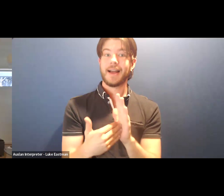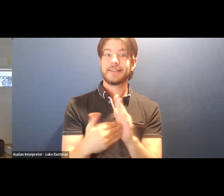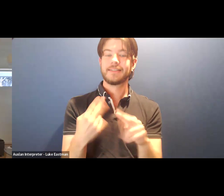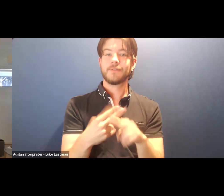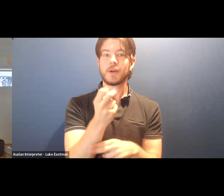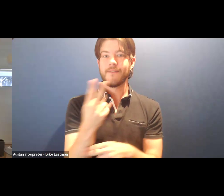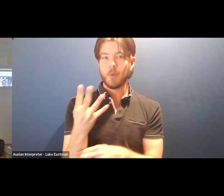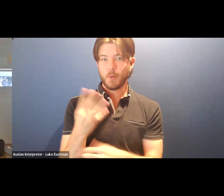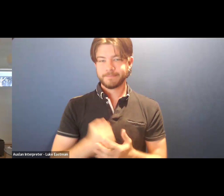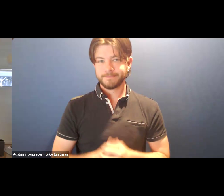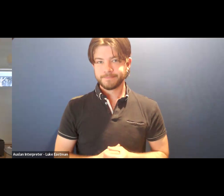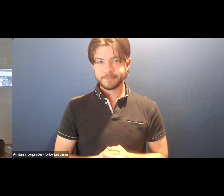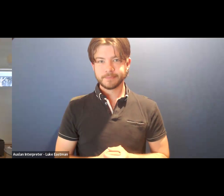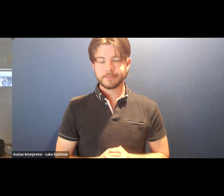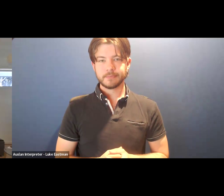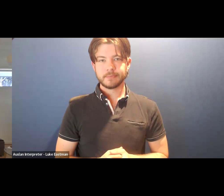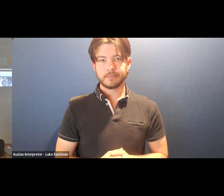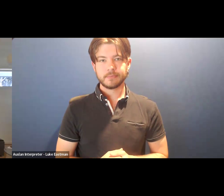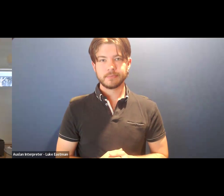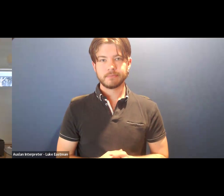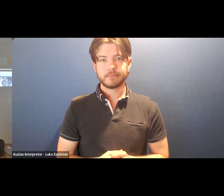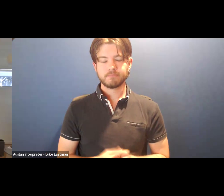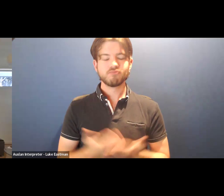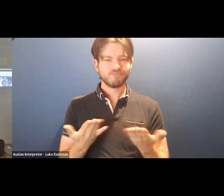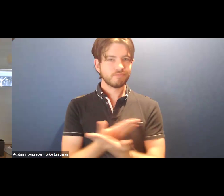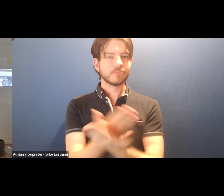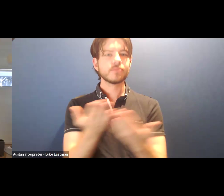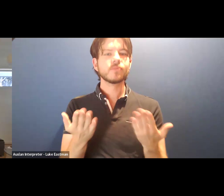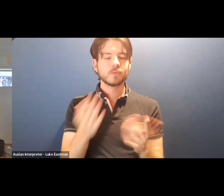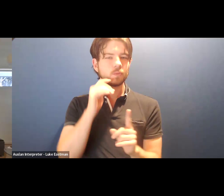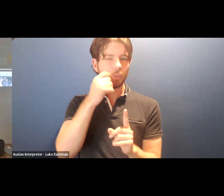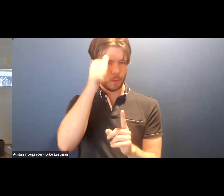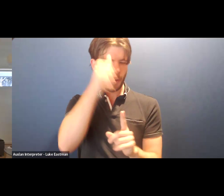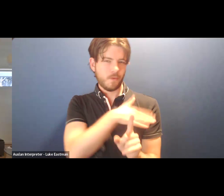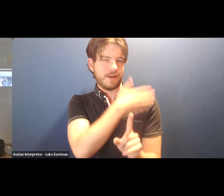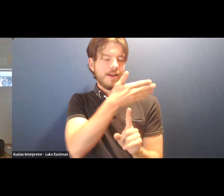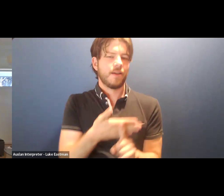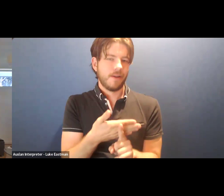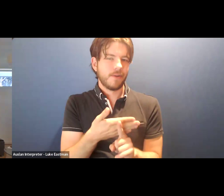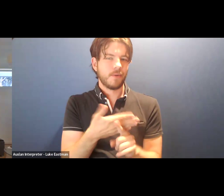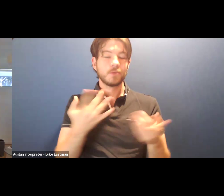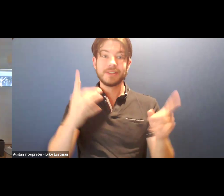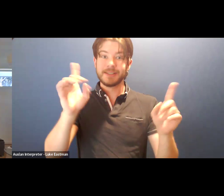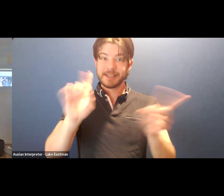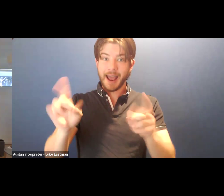2024 and as you all would know